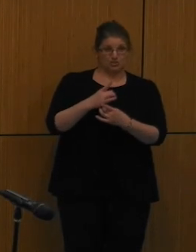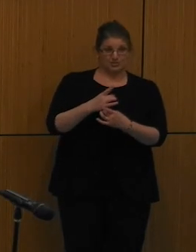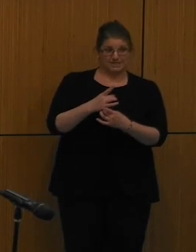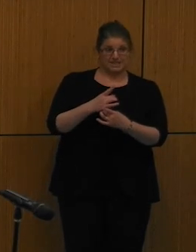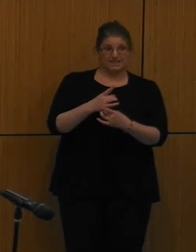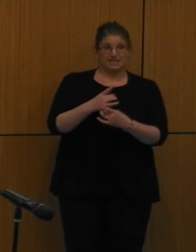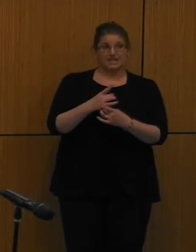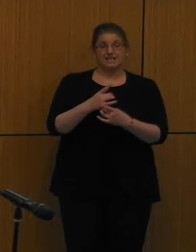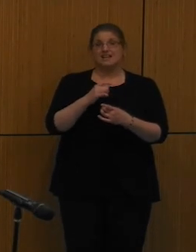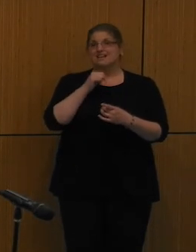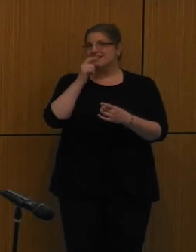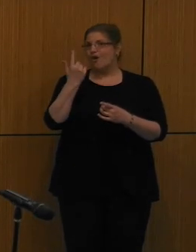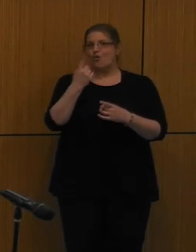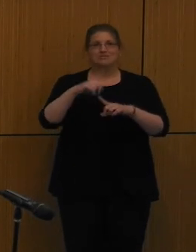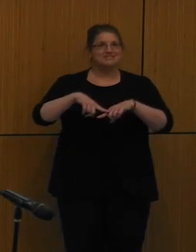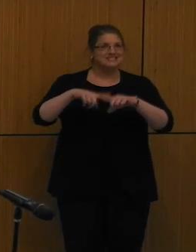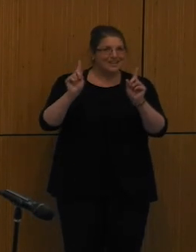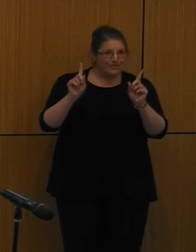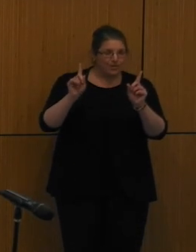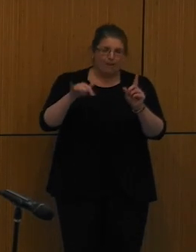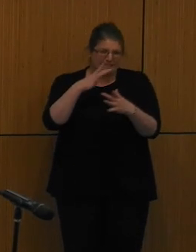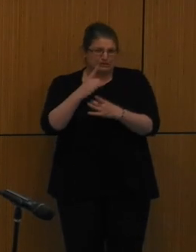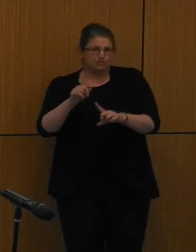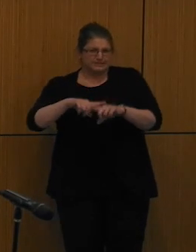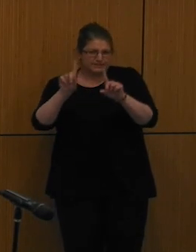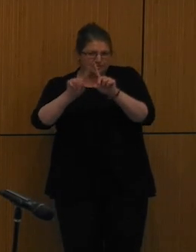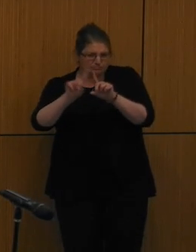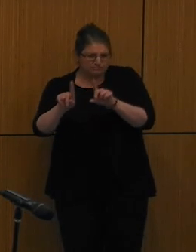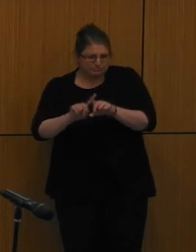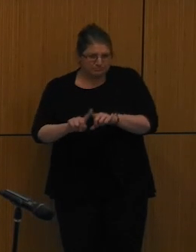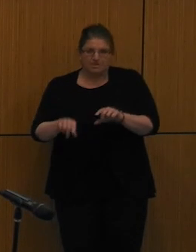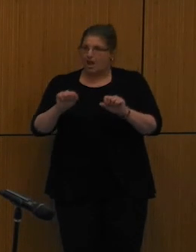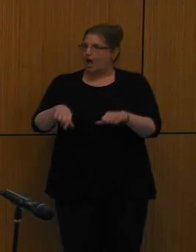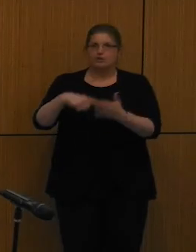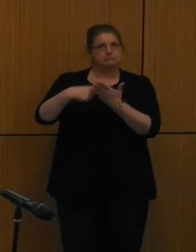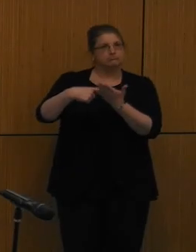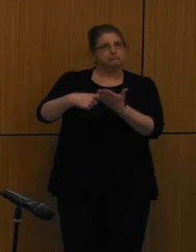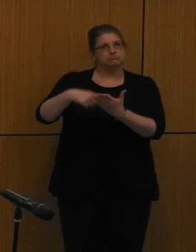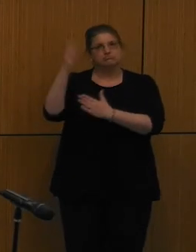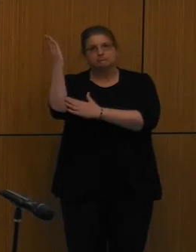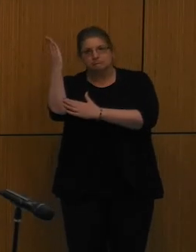these organisms are. Yes. That's very interesting. I could talk to you about that for a long time, but I'm interested in